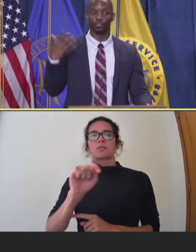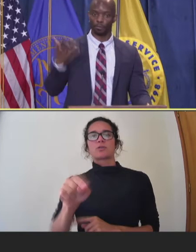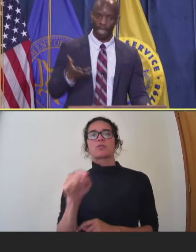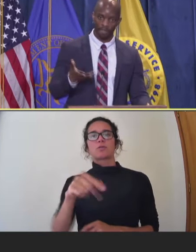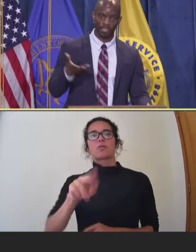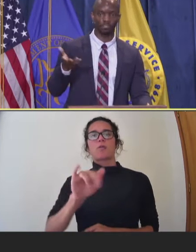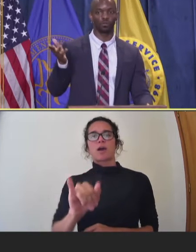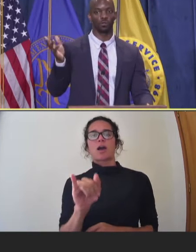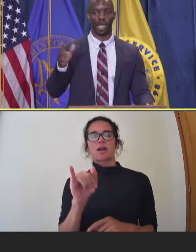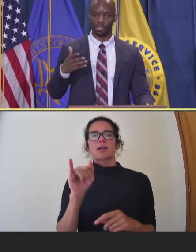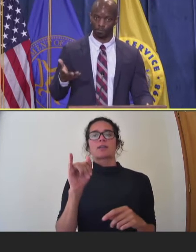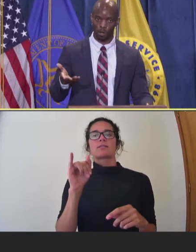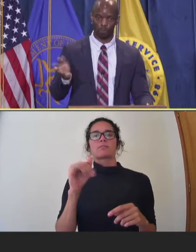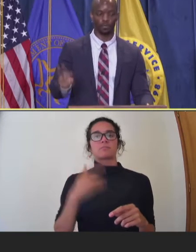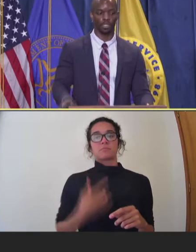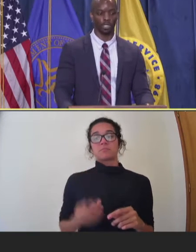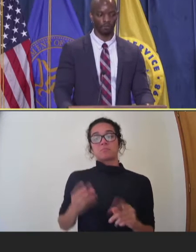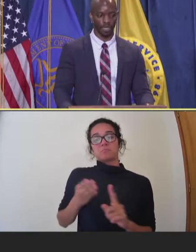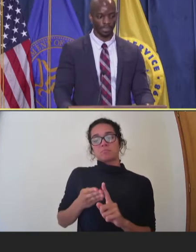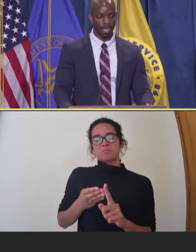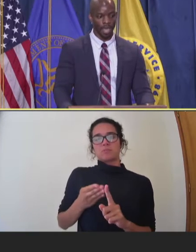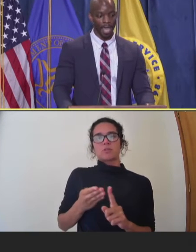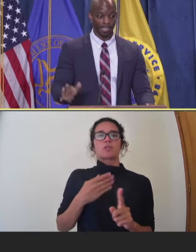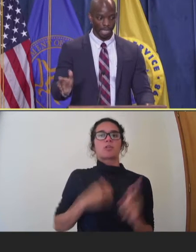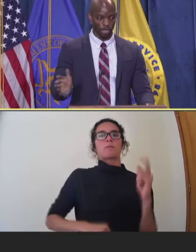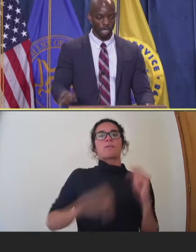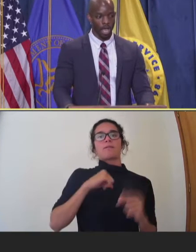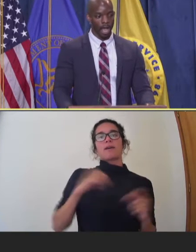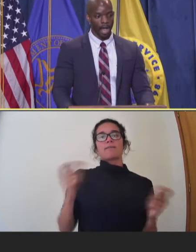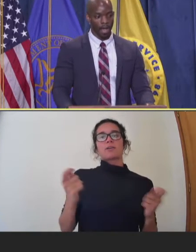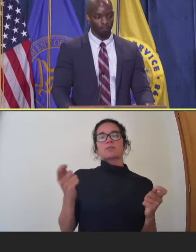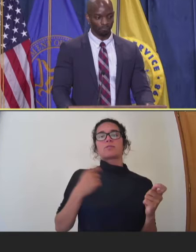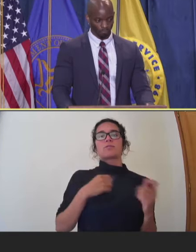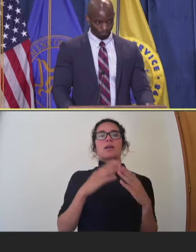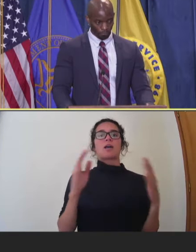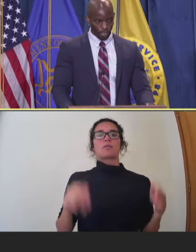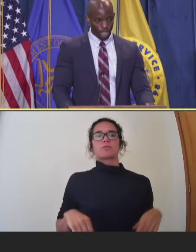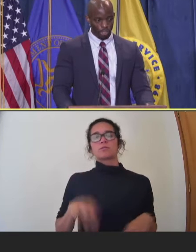your Pride festivals, house and ballroom, community events, et cetera.